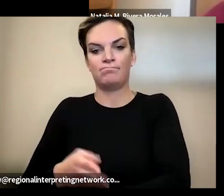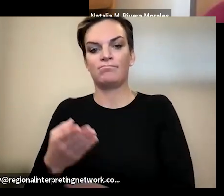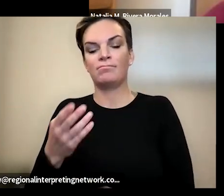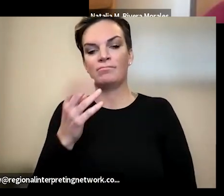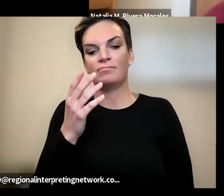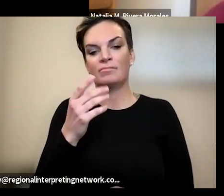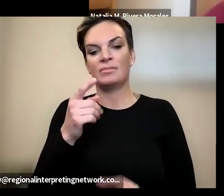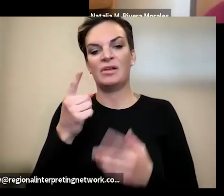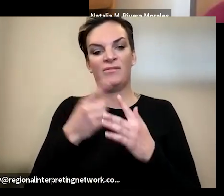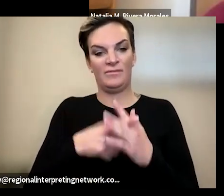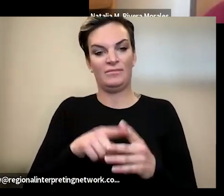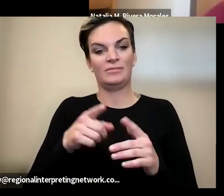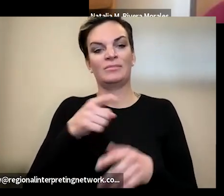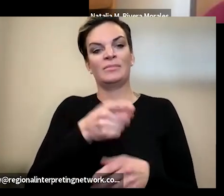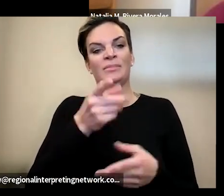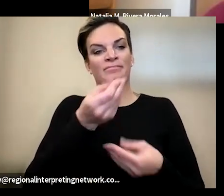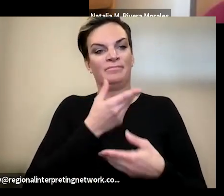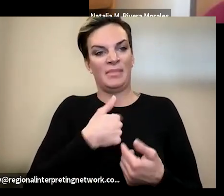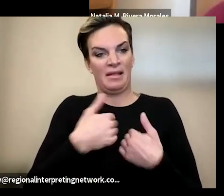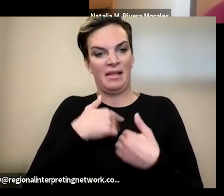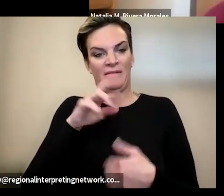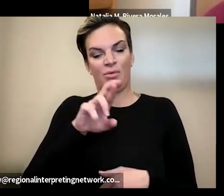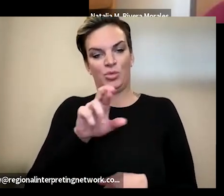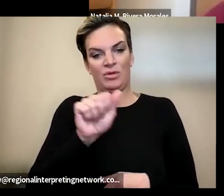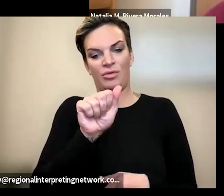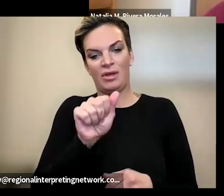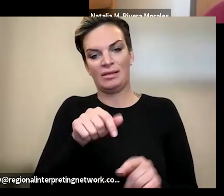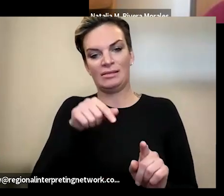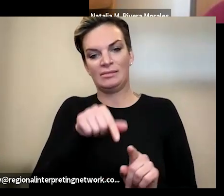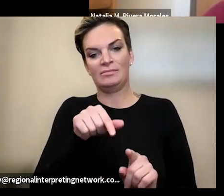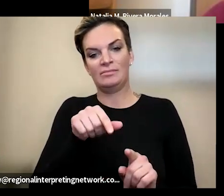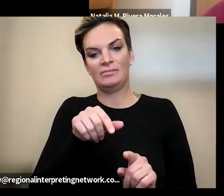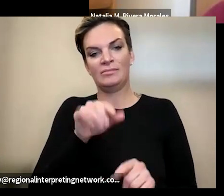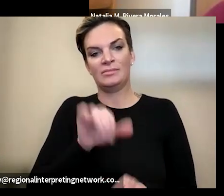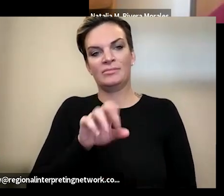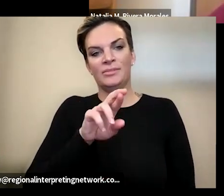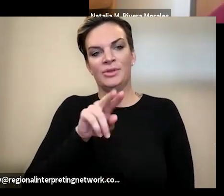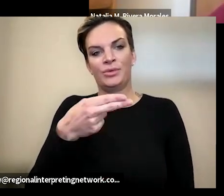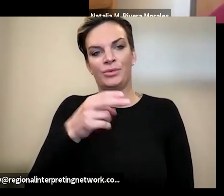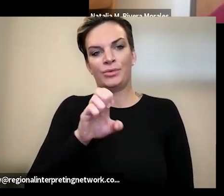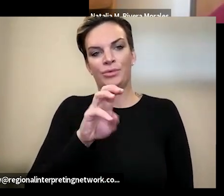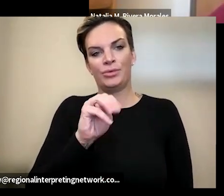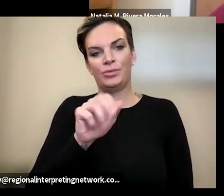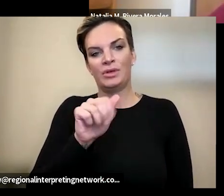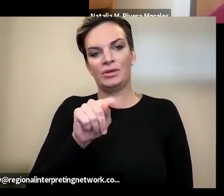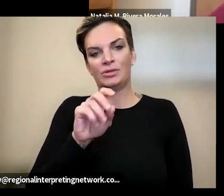with rheumatoid arthritis, and I was given a medication course that would fit that profile,